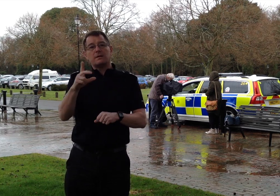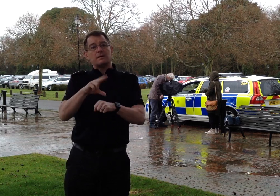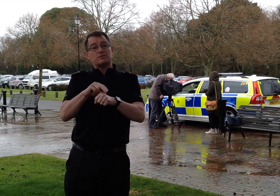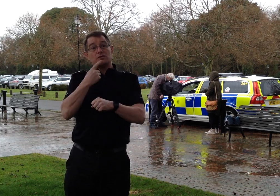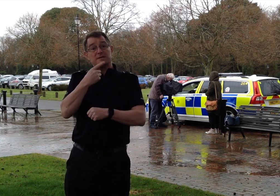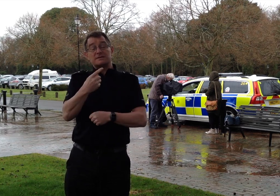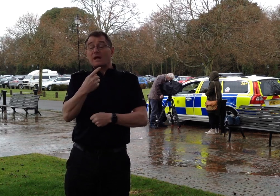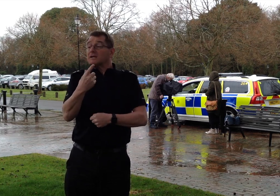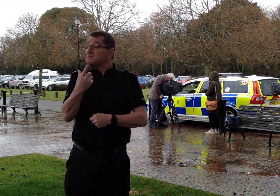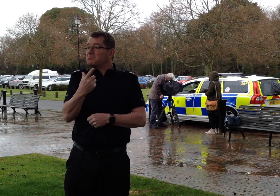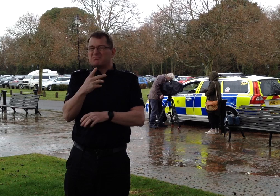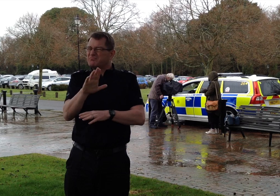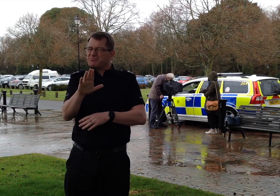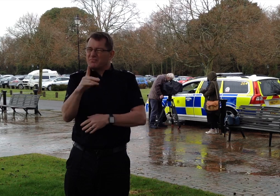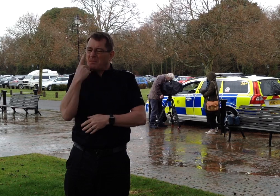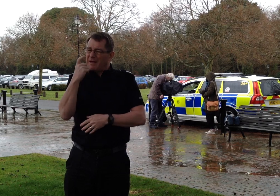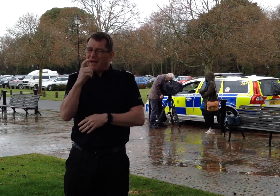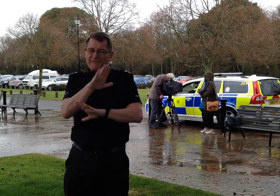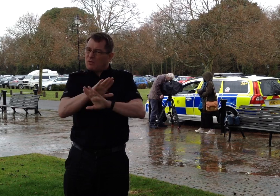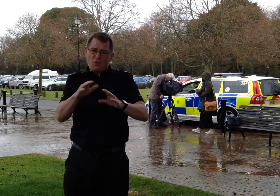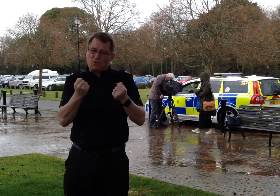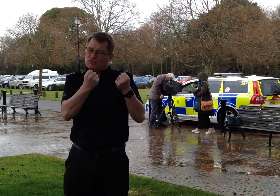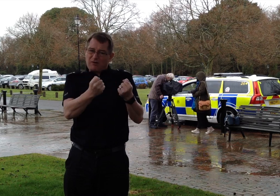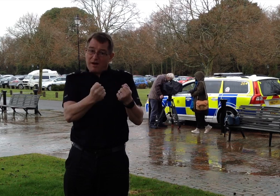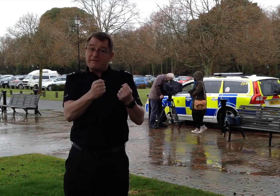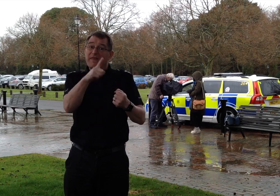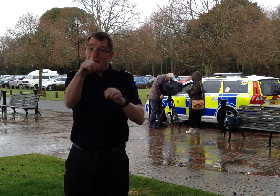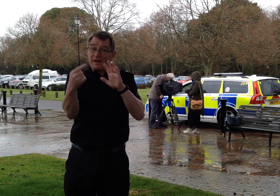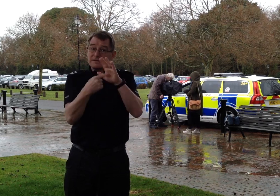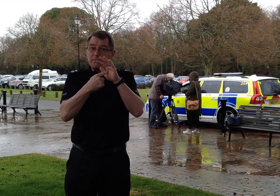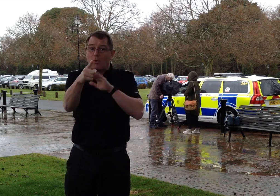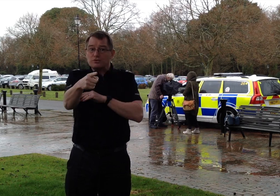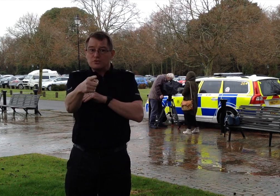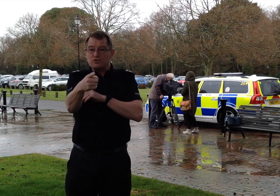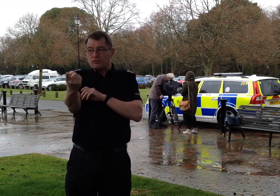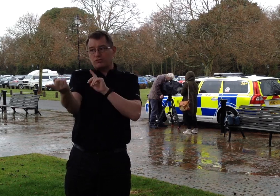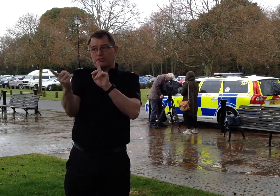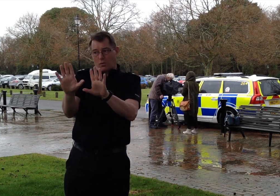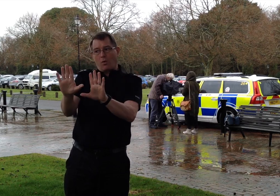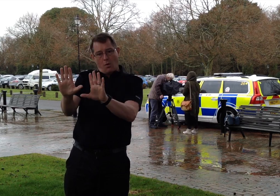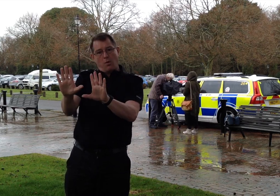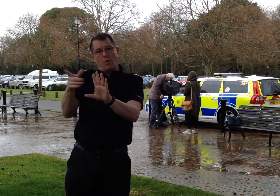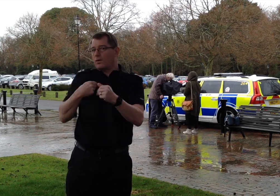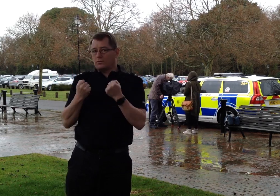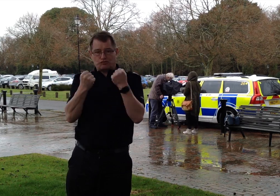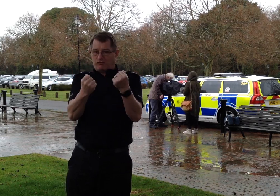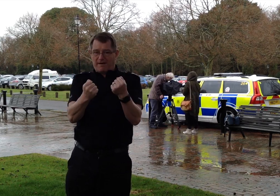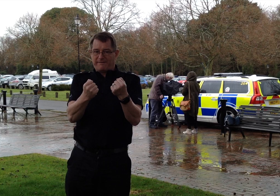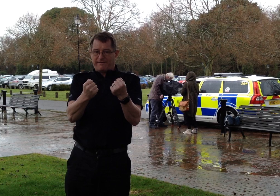If the Doctor says - "No, you shouldn't drive" It's important you follow that advice.